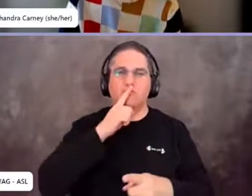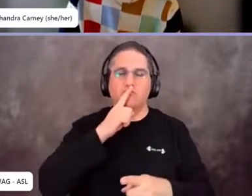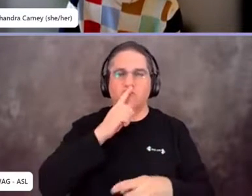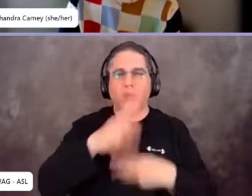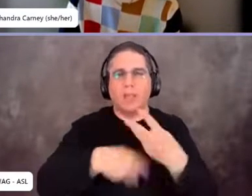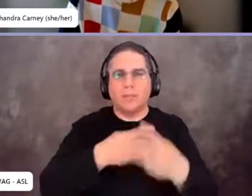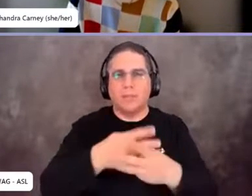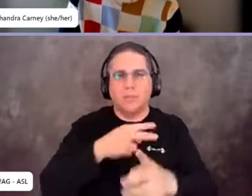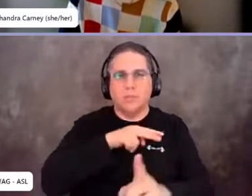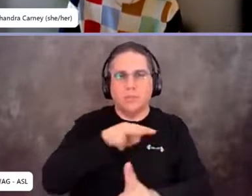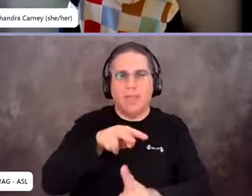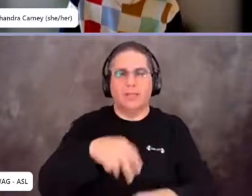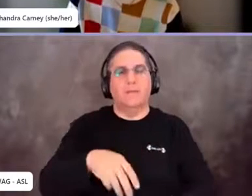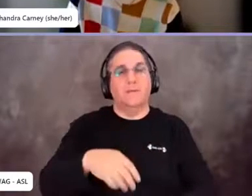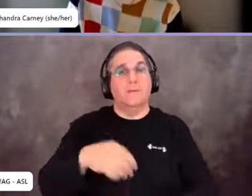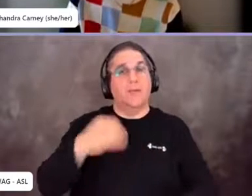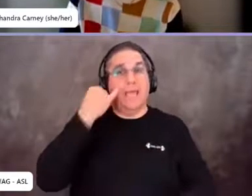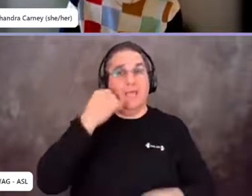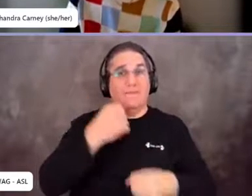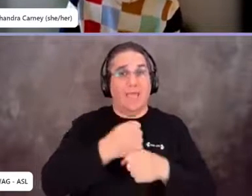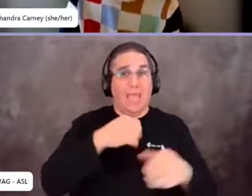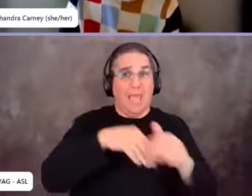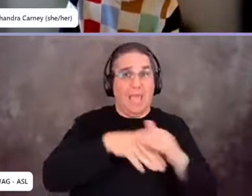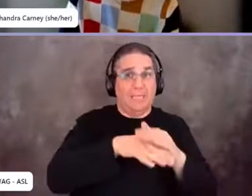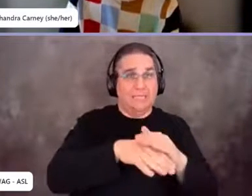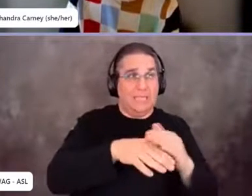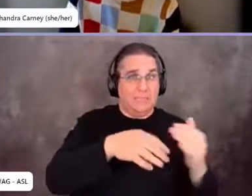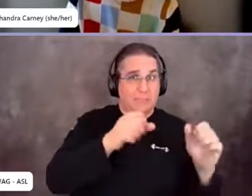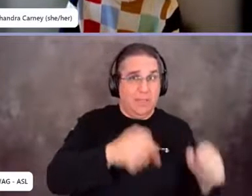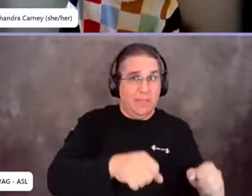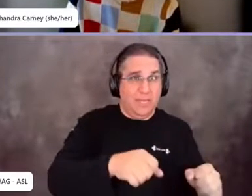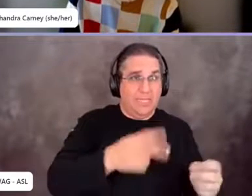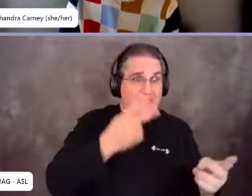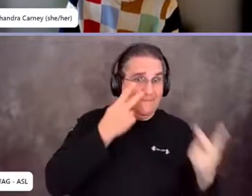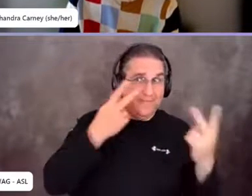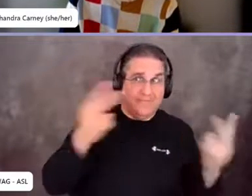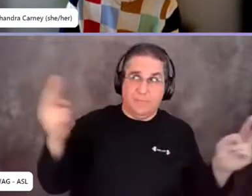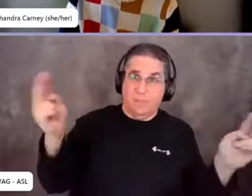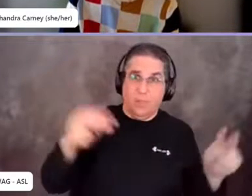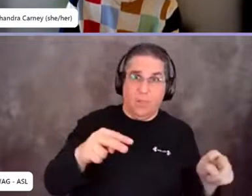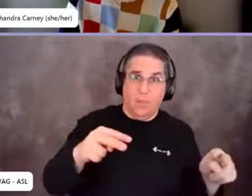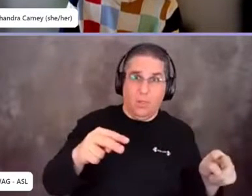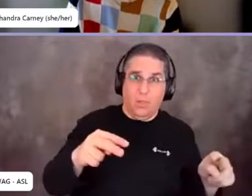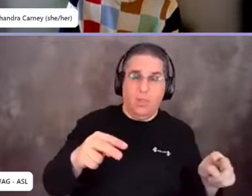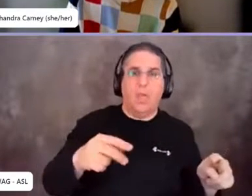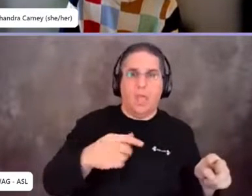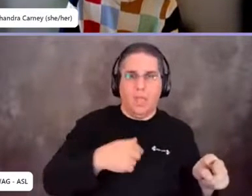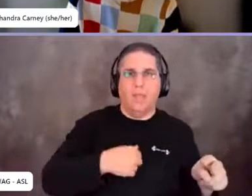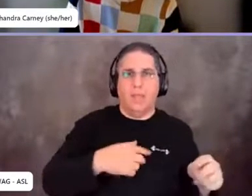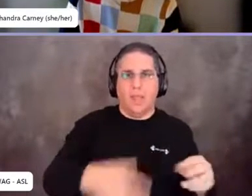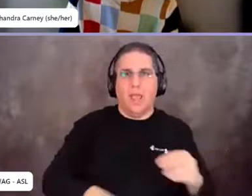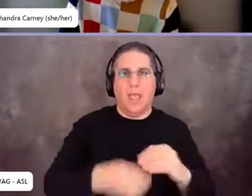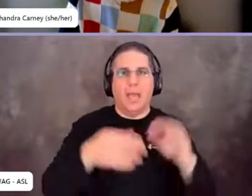[SARAH] So one of my experiences for this has been answering it from my quite practical point of view is